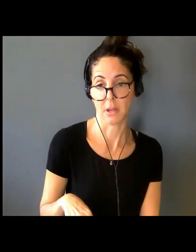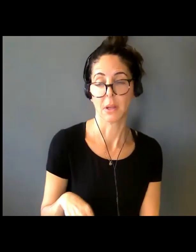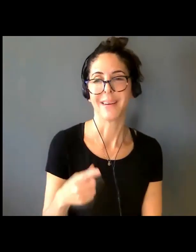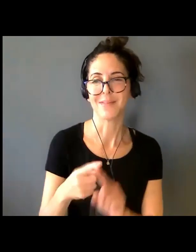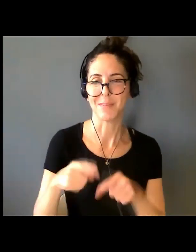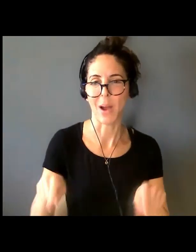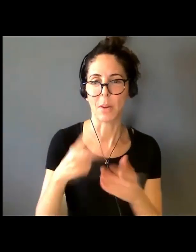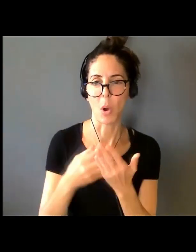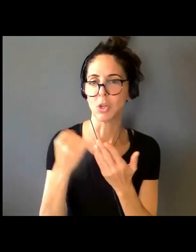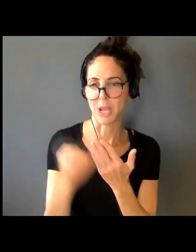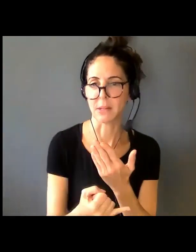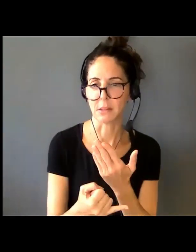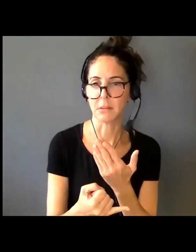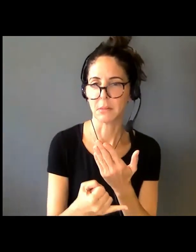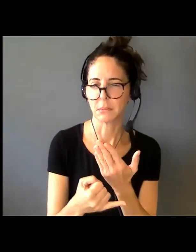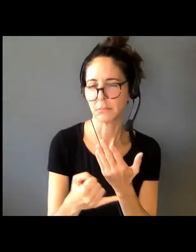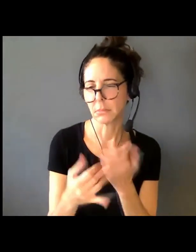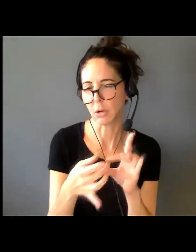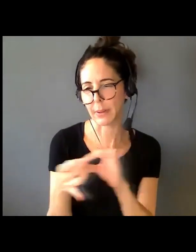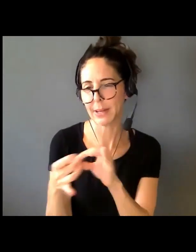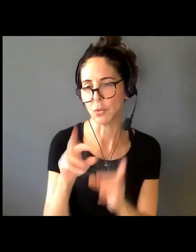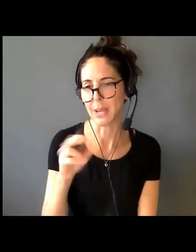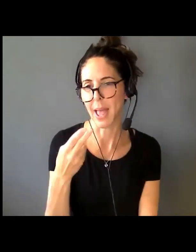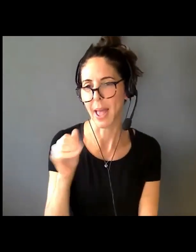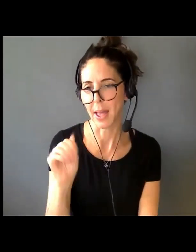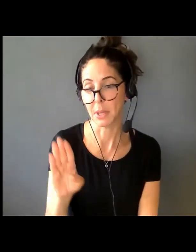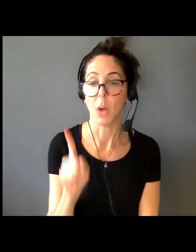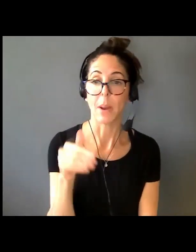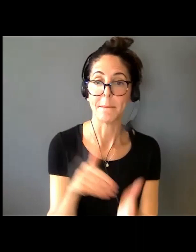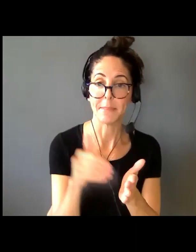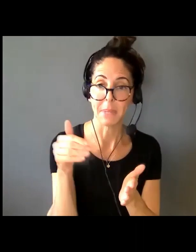projects that are related to rehabilitation, and one million indirect beneficiaries,